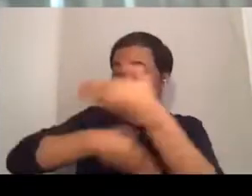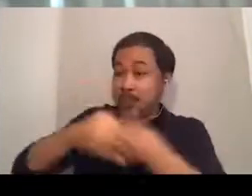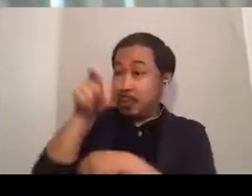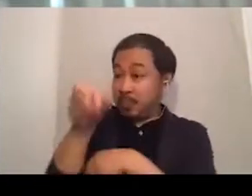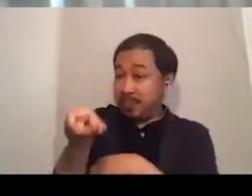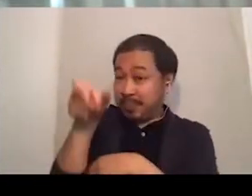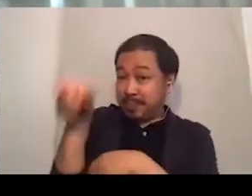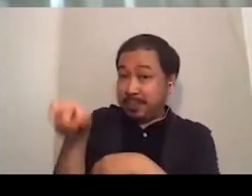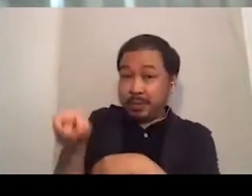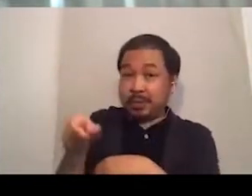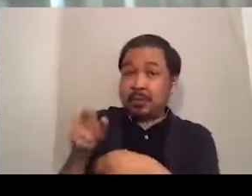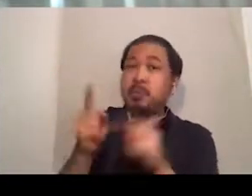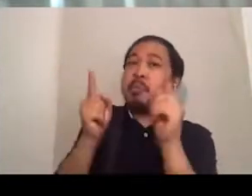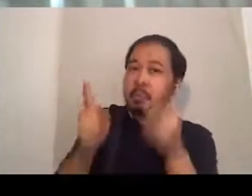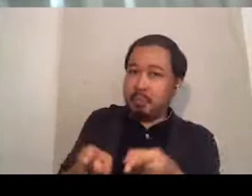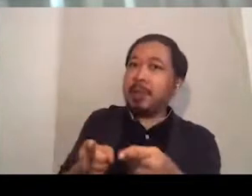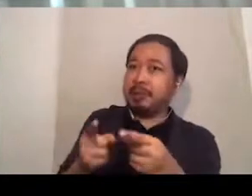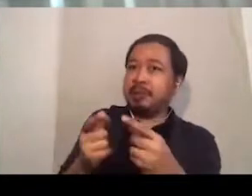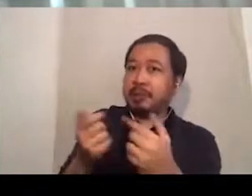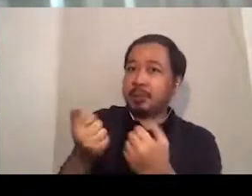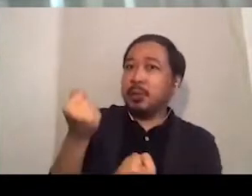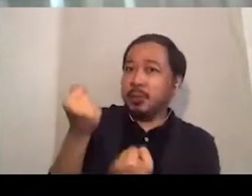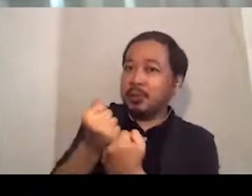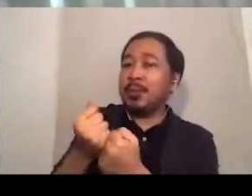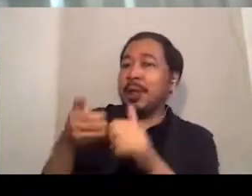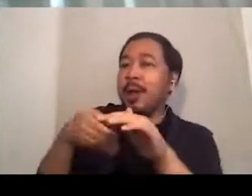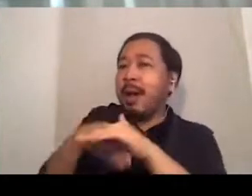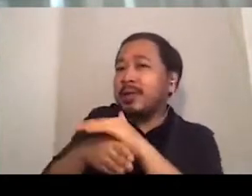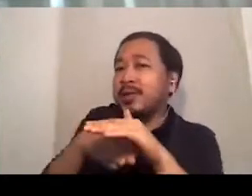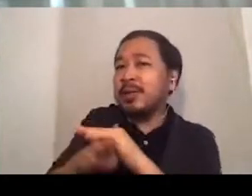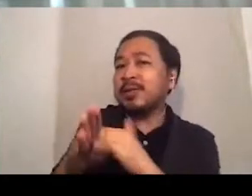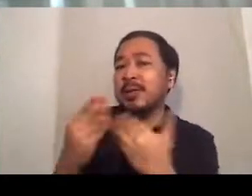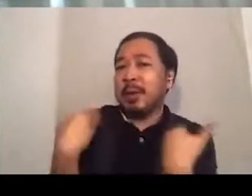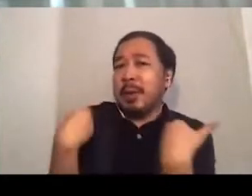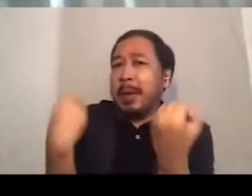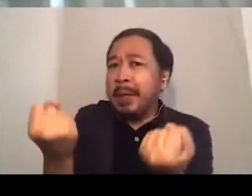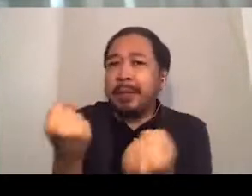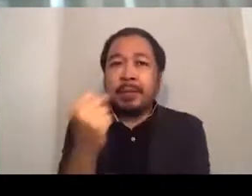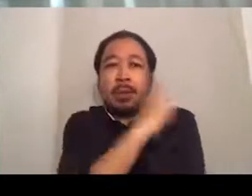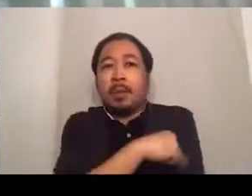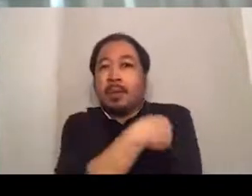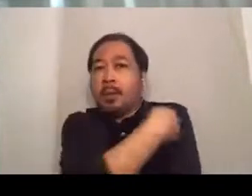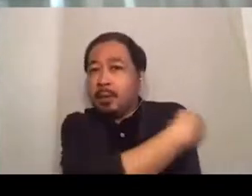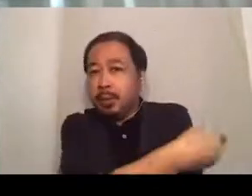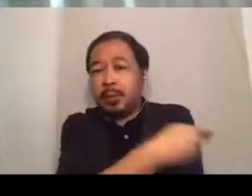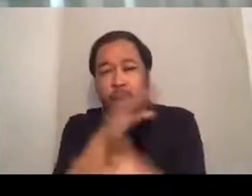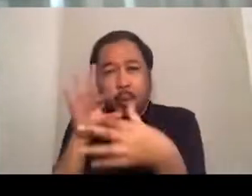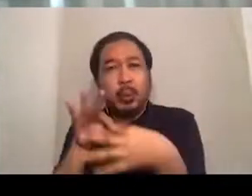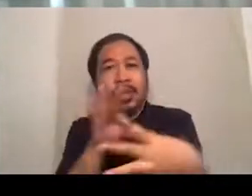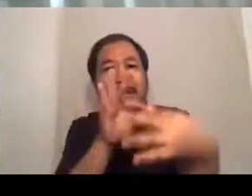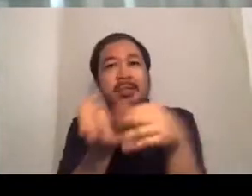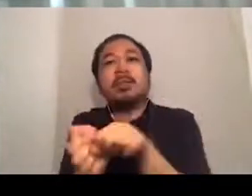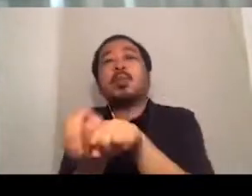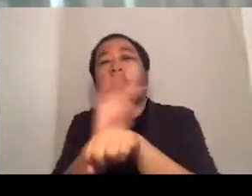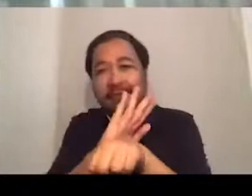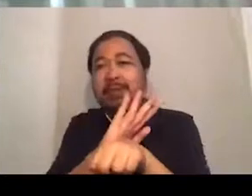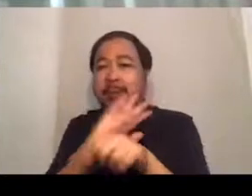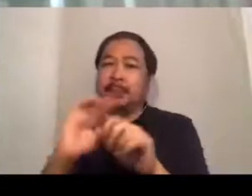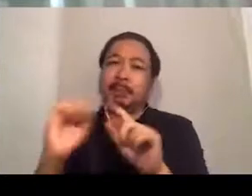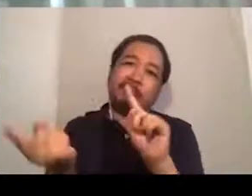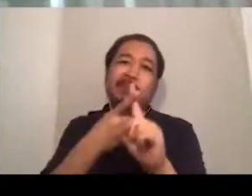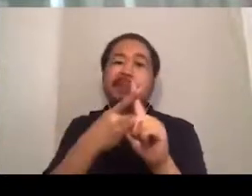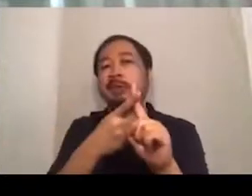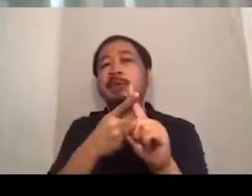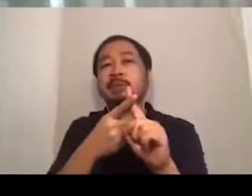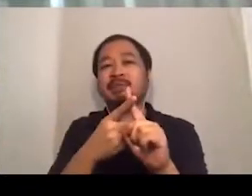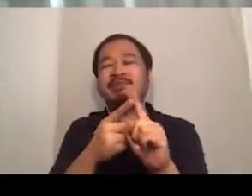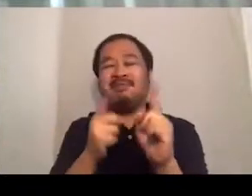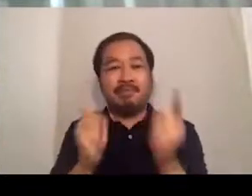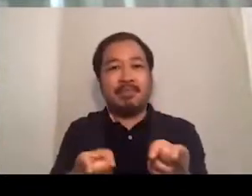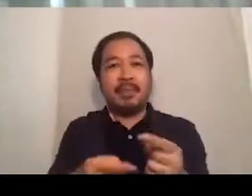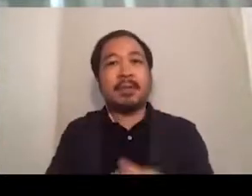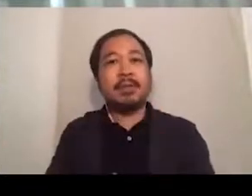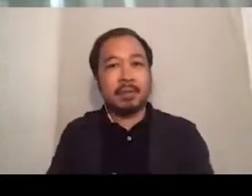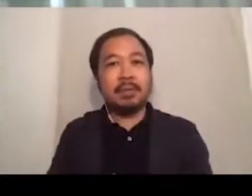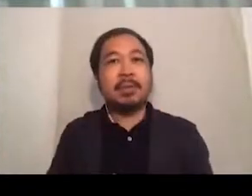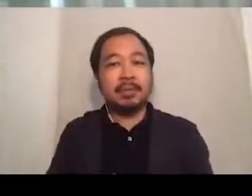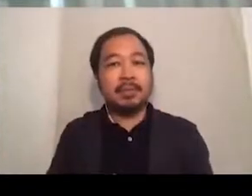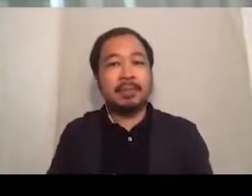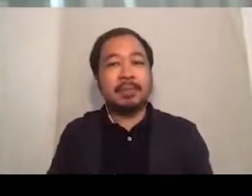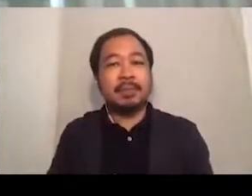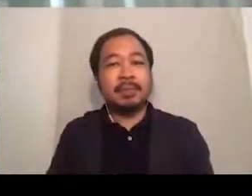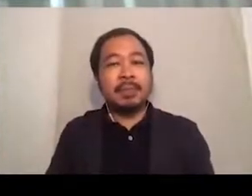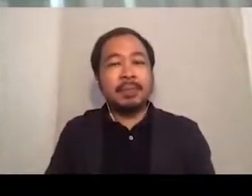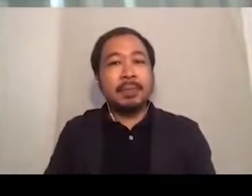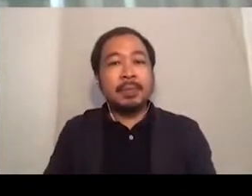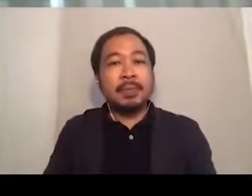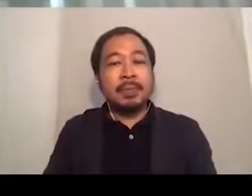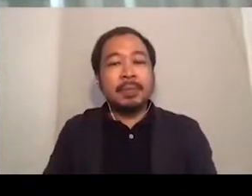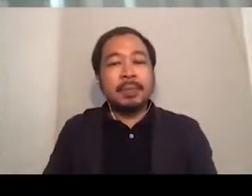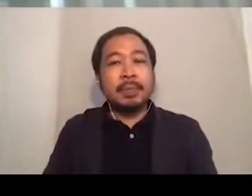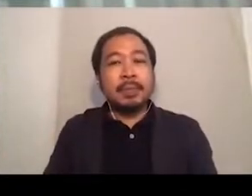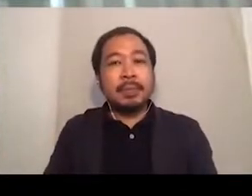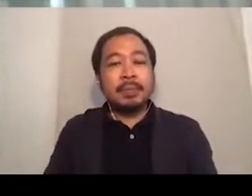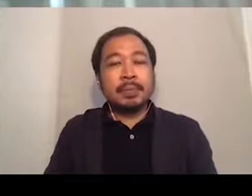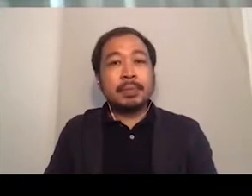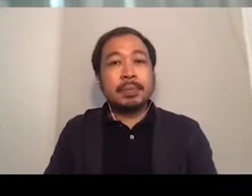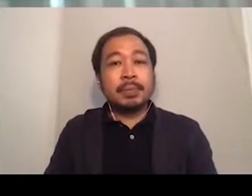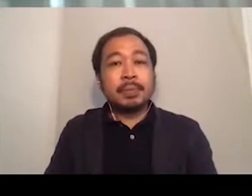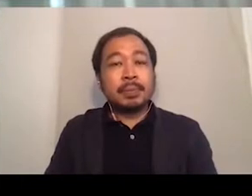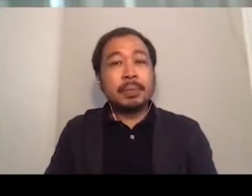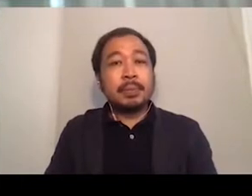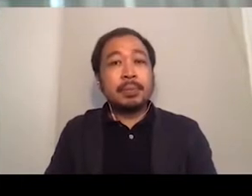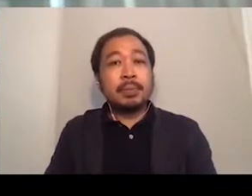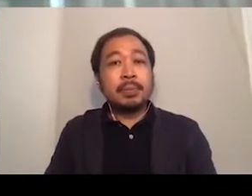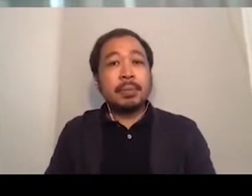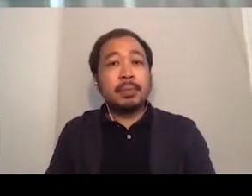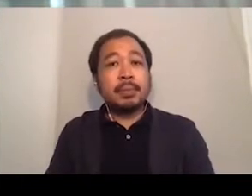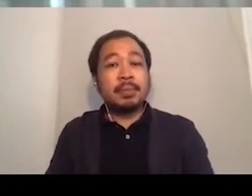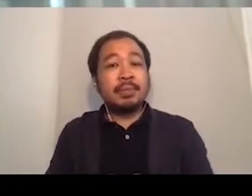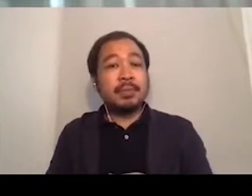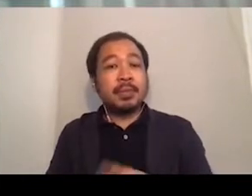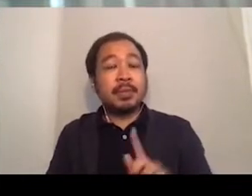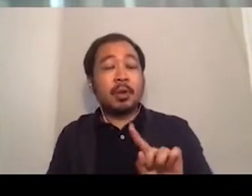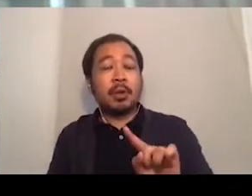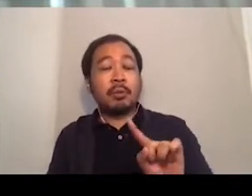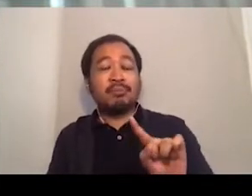The other measures to promote and protect the rights of persons with disabilities, whether it’s social protection schemes, employment or even cash transfers,